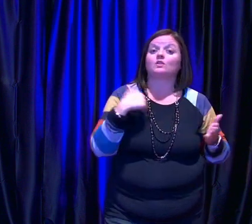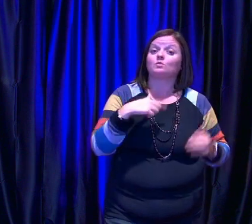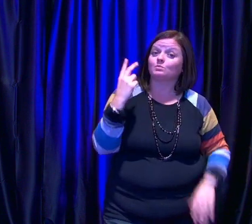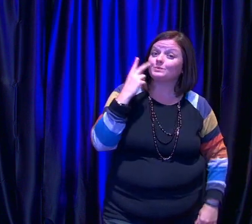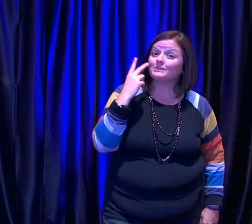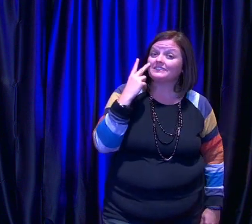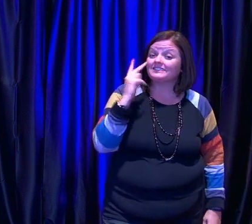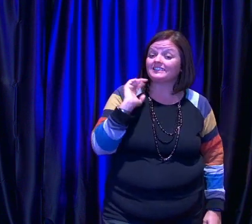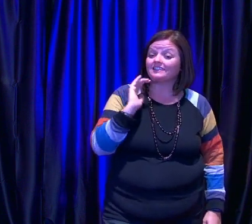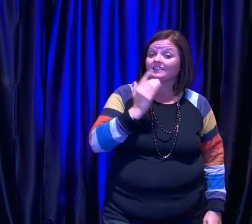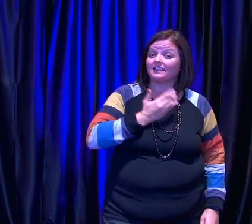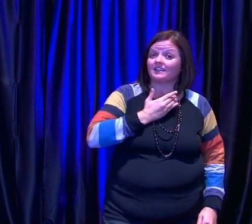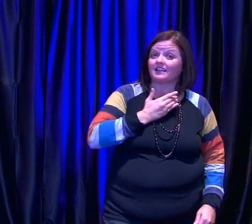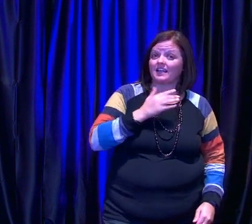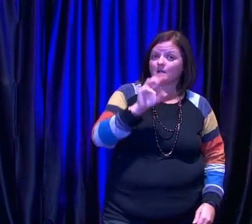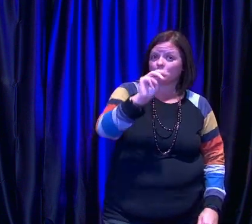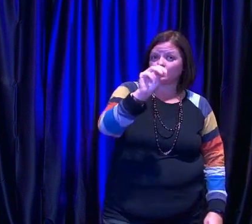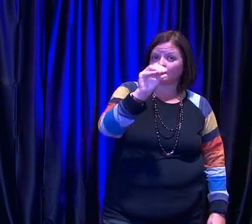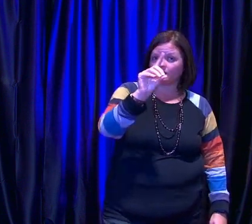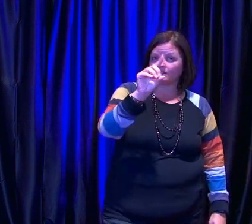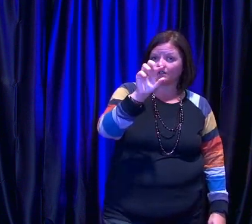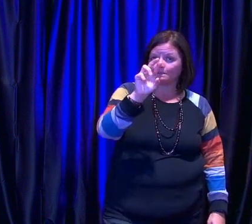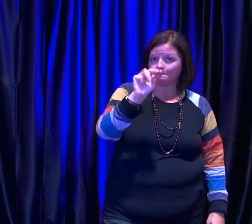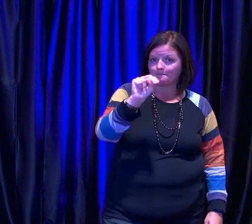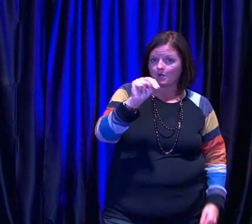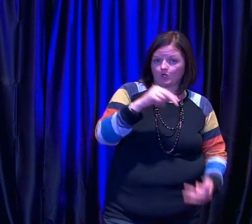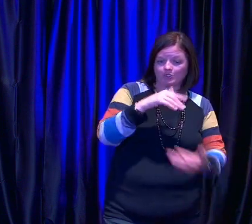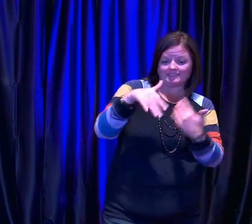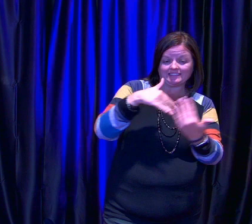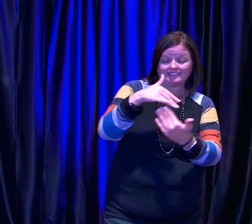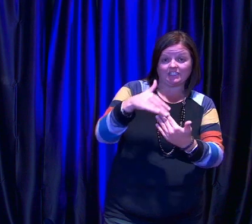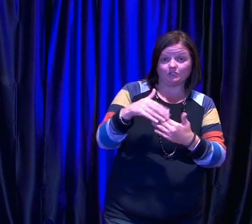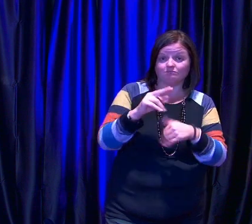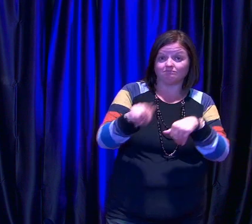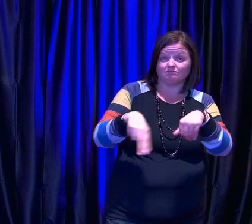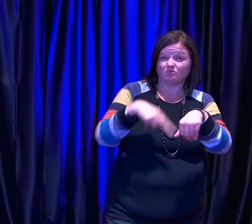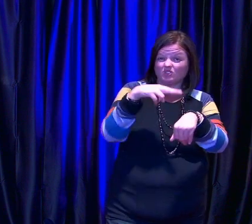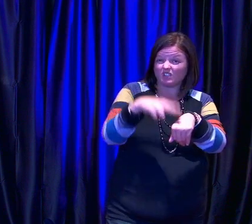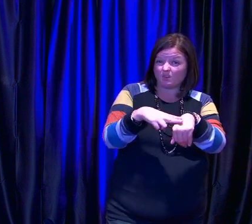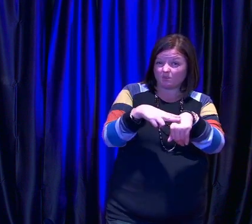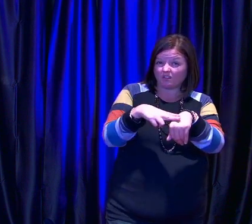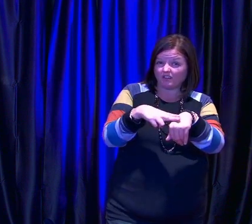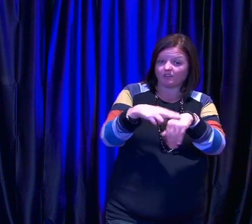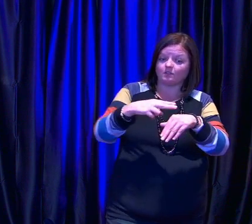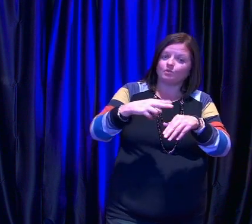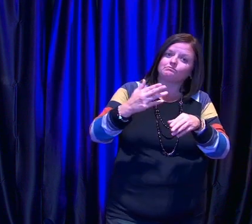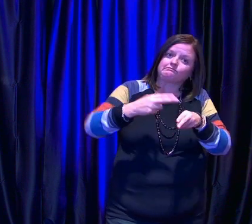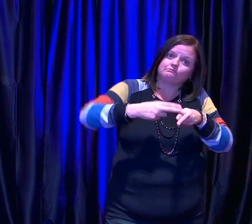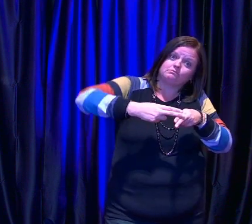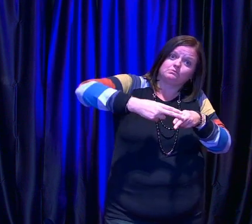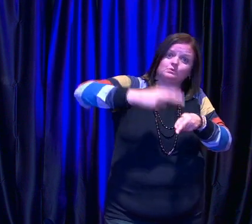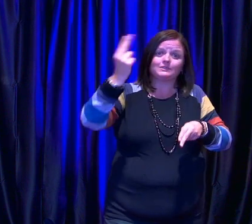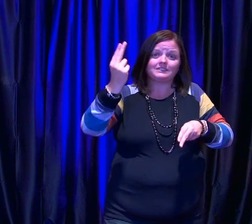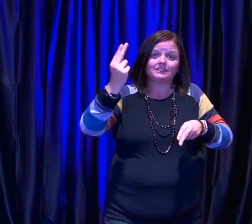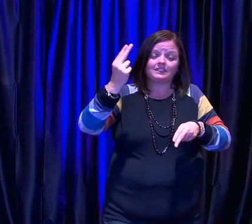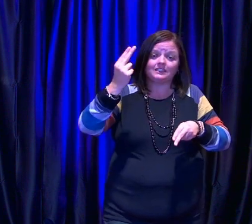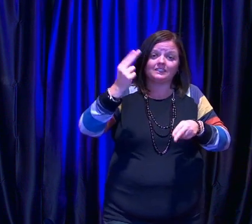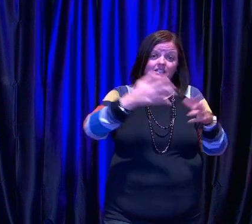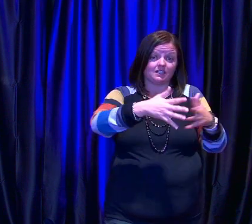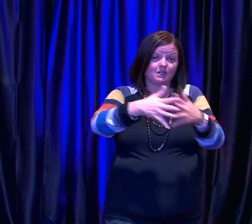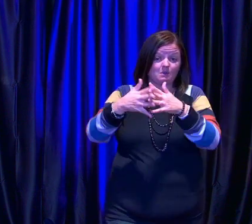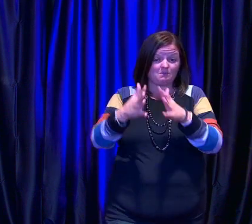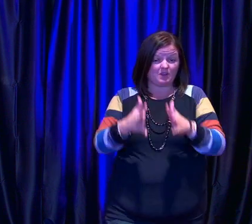in our modern society is that generally or increasingly americans especially